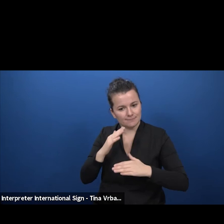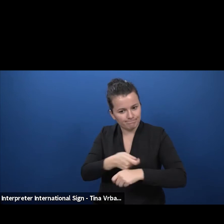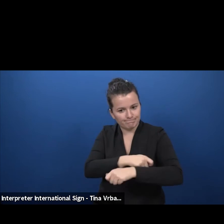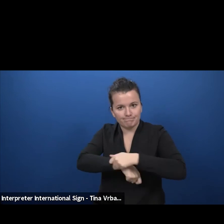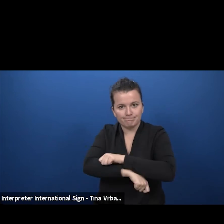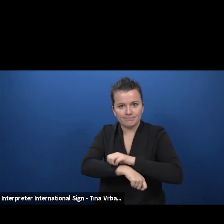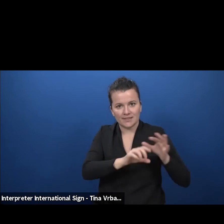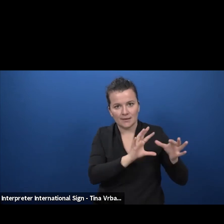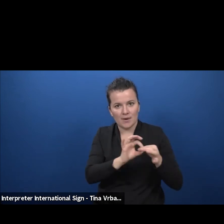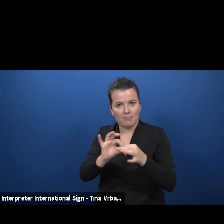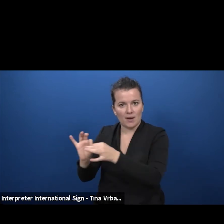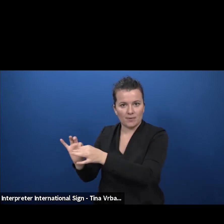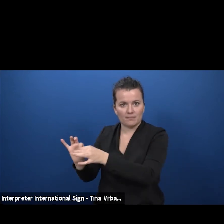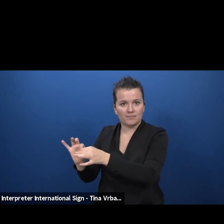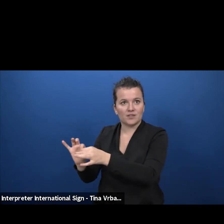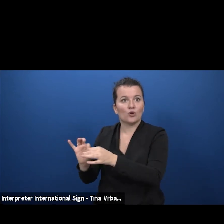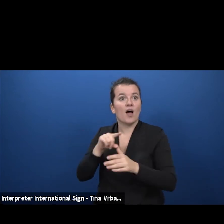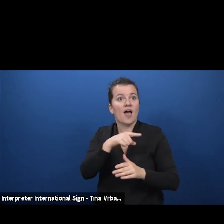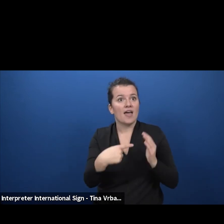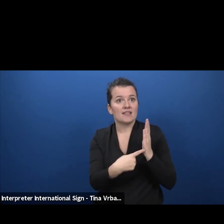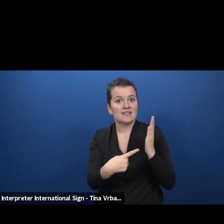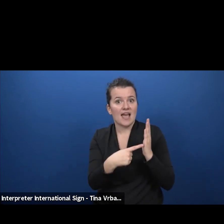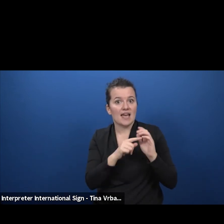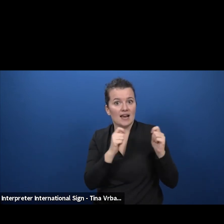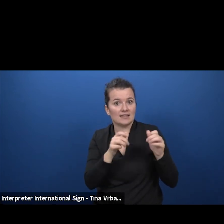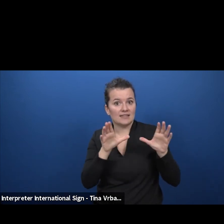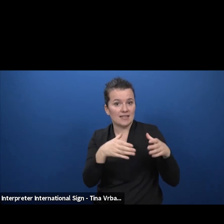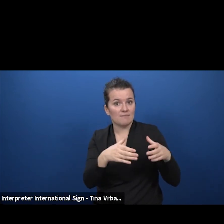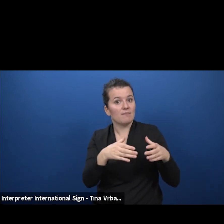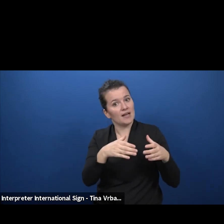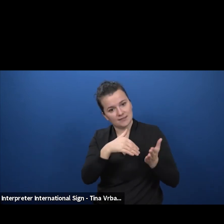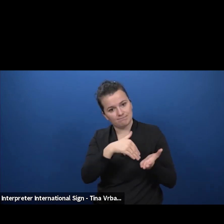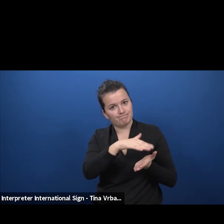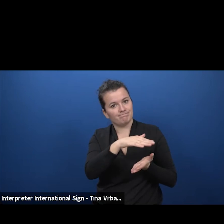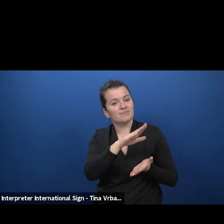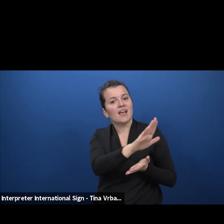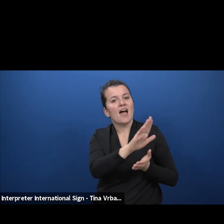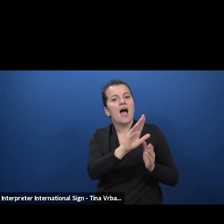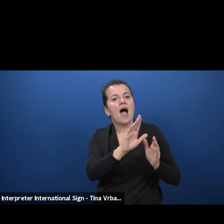team into quarantine. This restricts us for the remaining programme of the